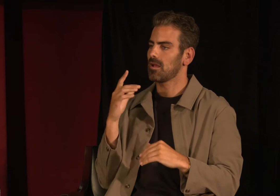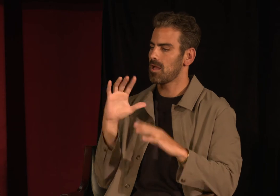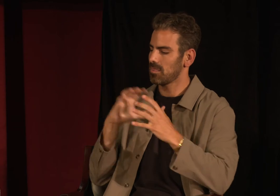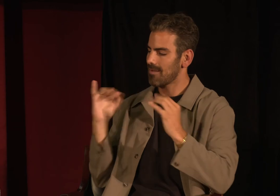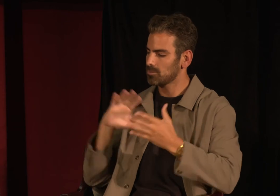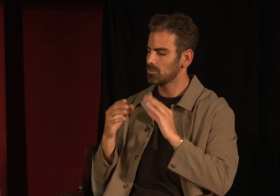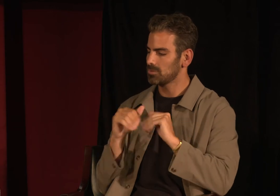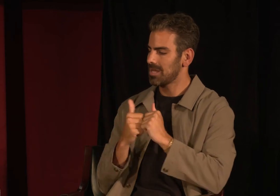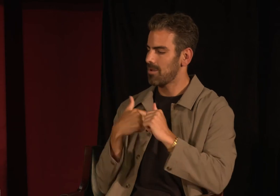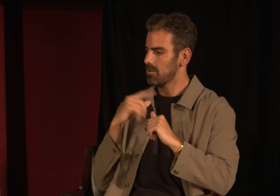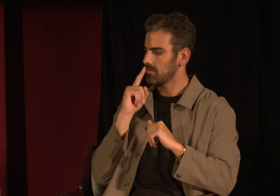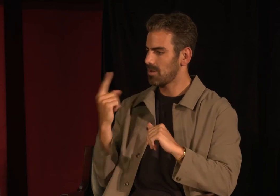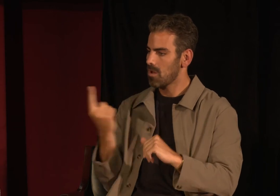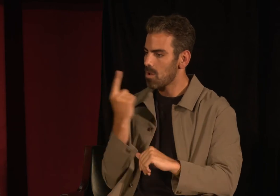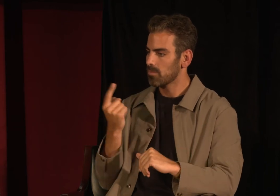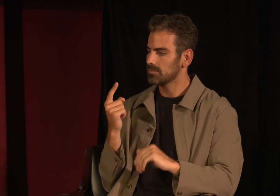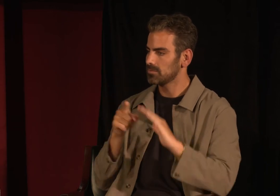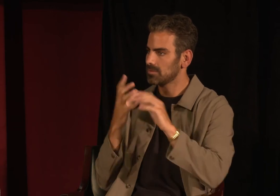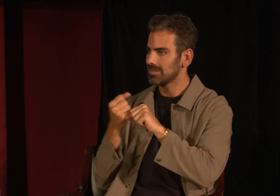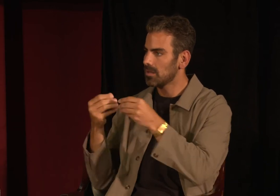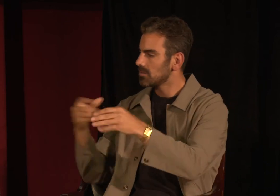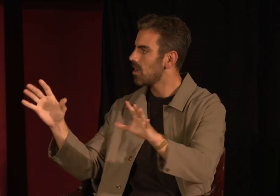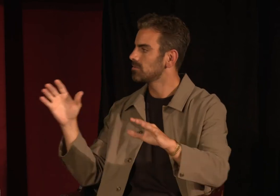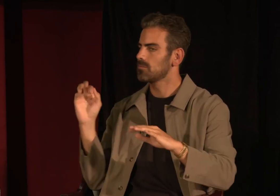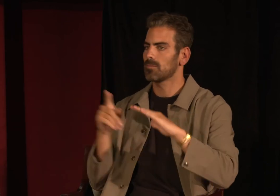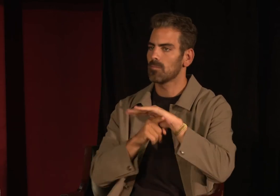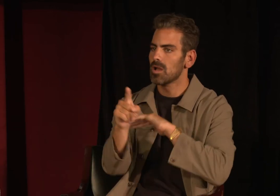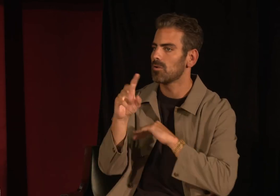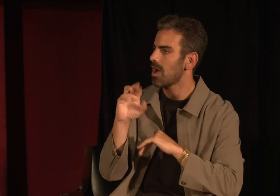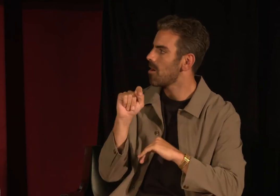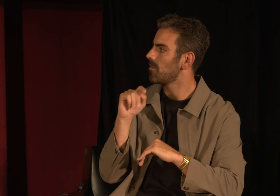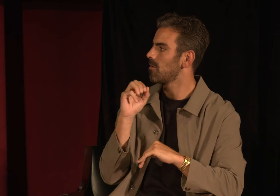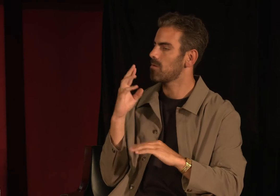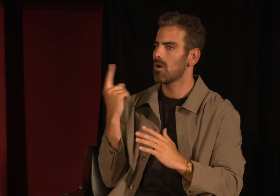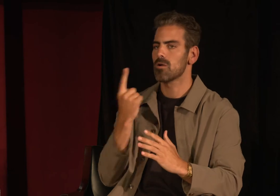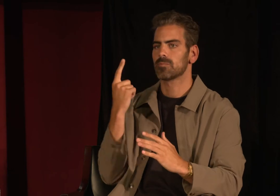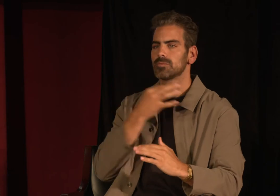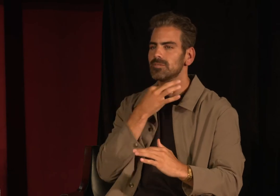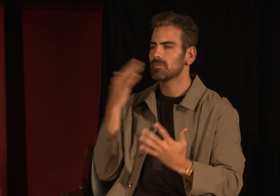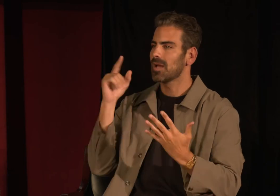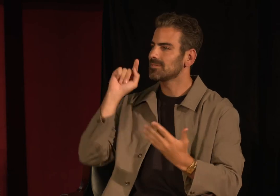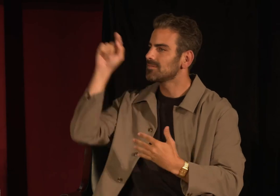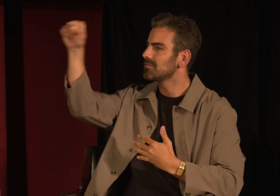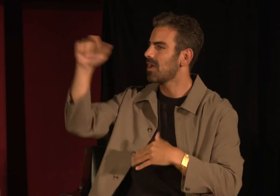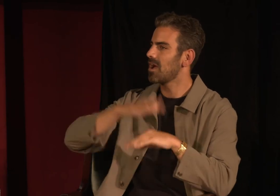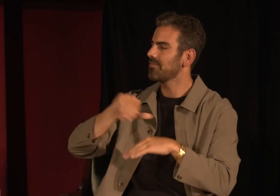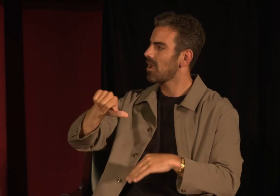larger metaphor, sort of who I am. A lot of the stories in this book are about me getting lost or wandering off or just escaping because